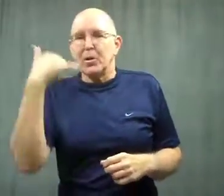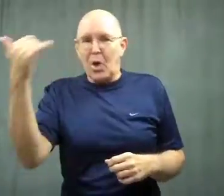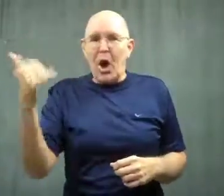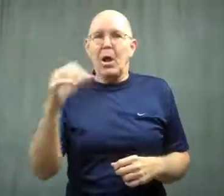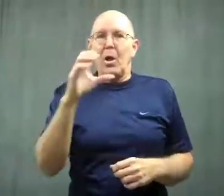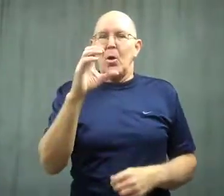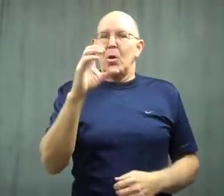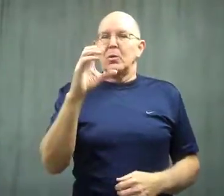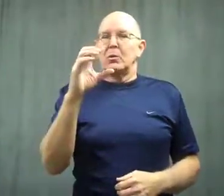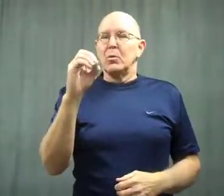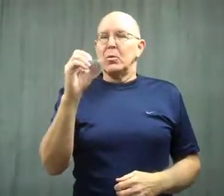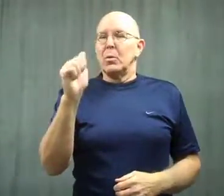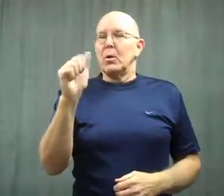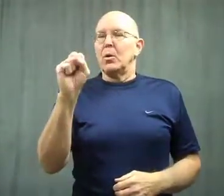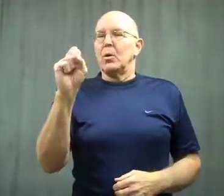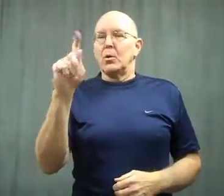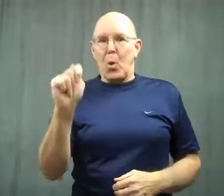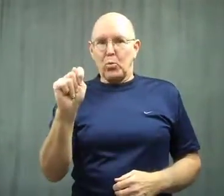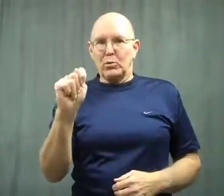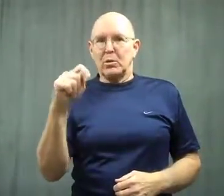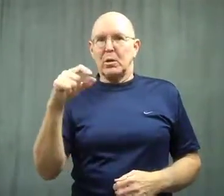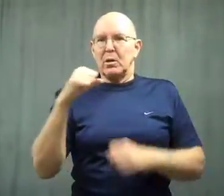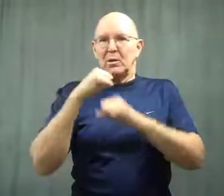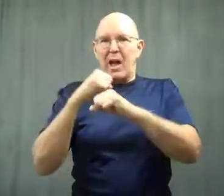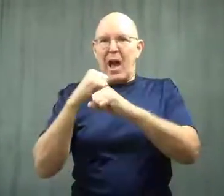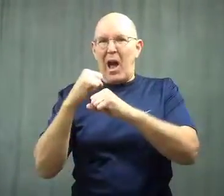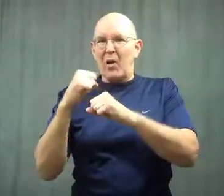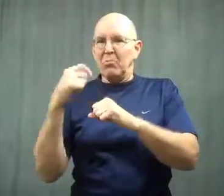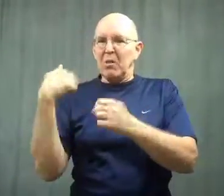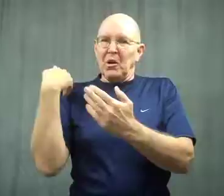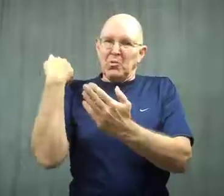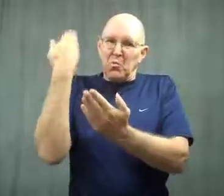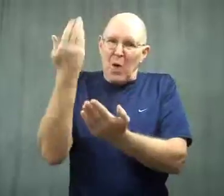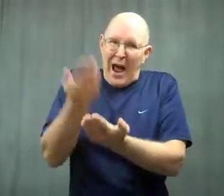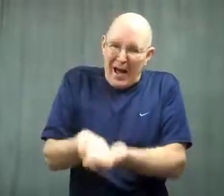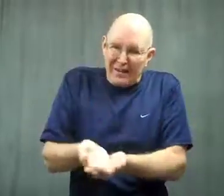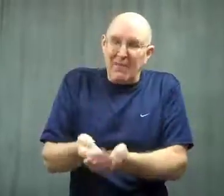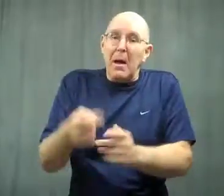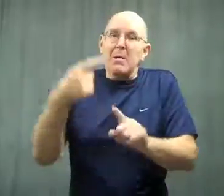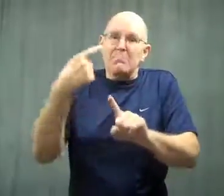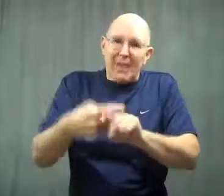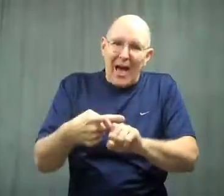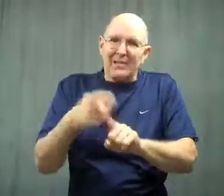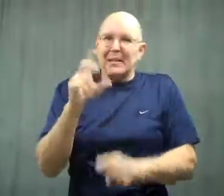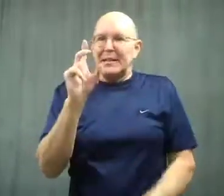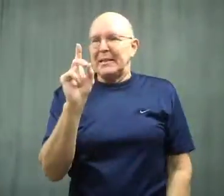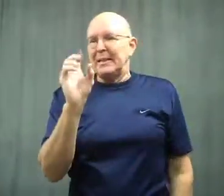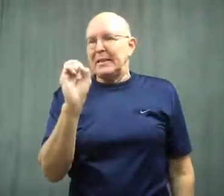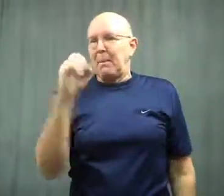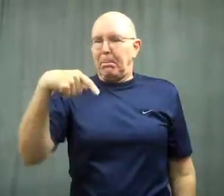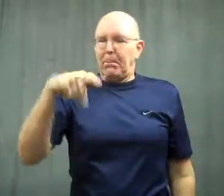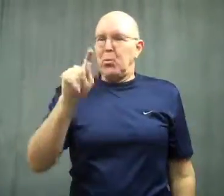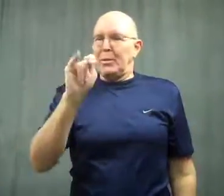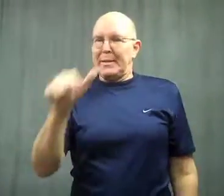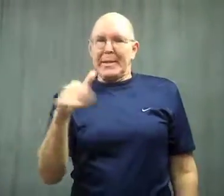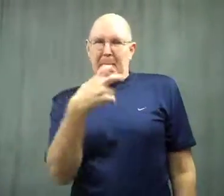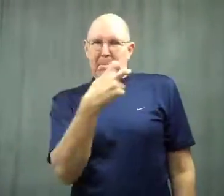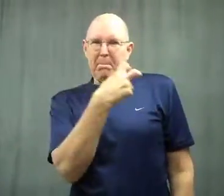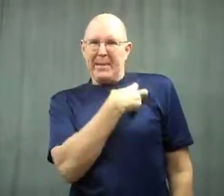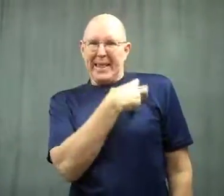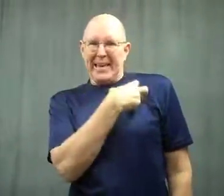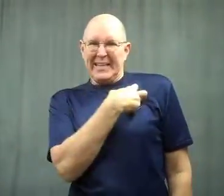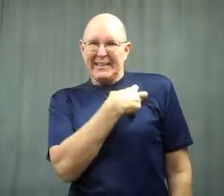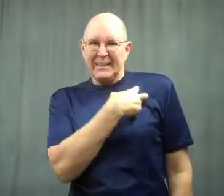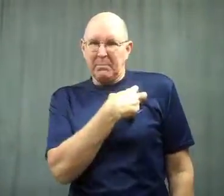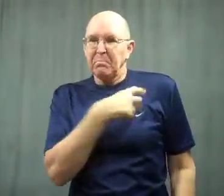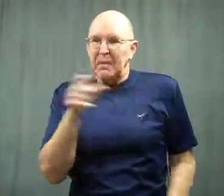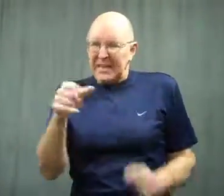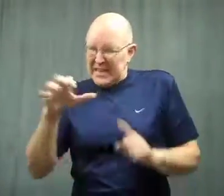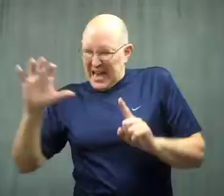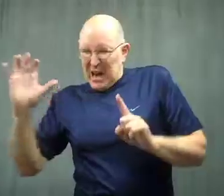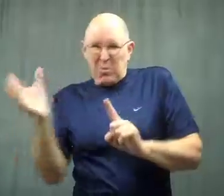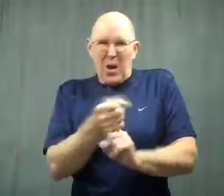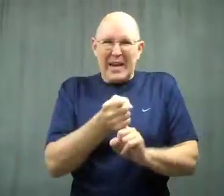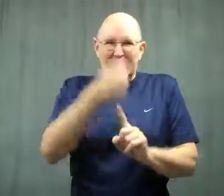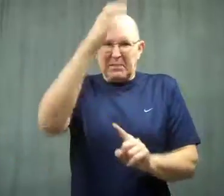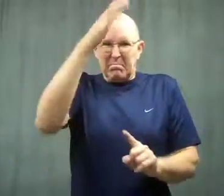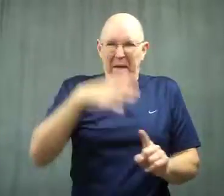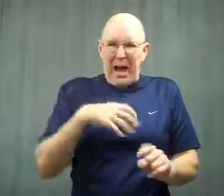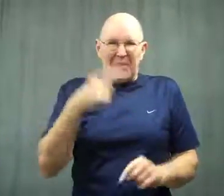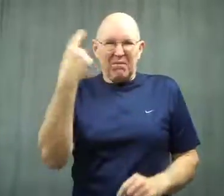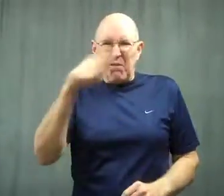The Coast Guard was called, and they arrived, along with the deputies.